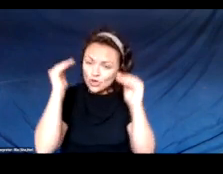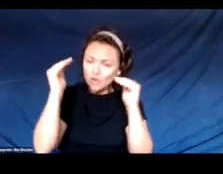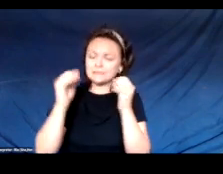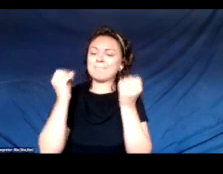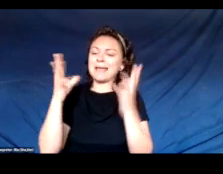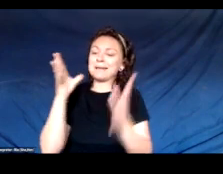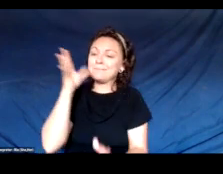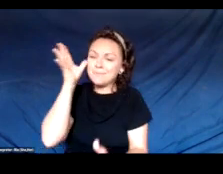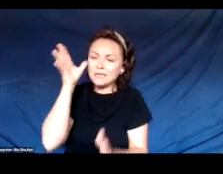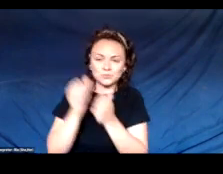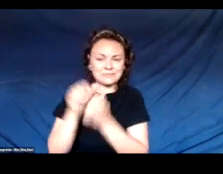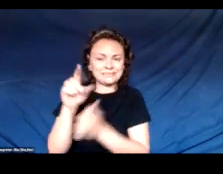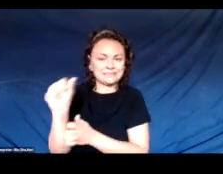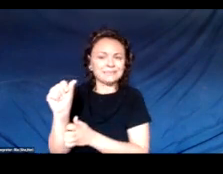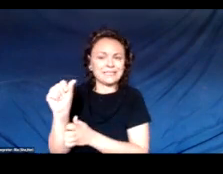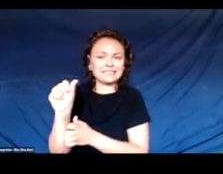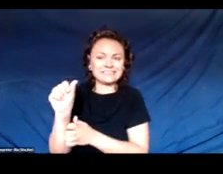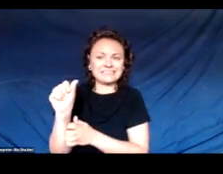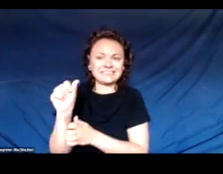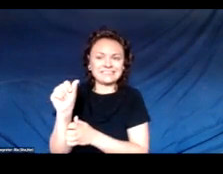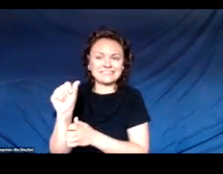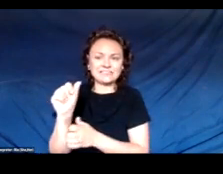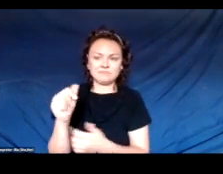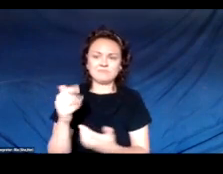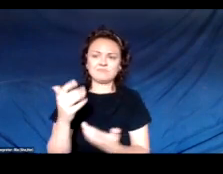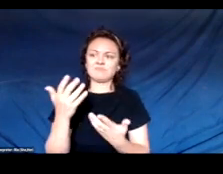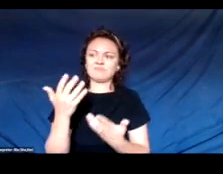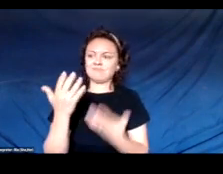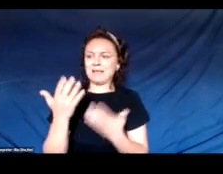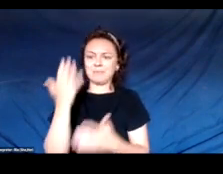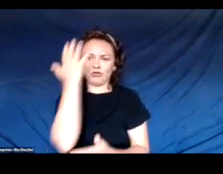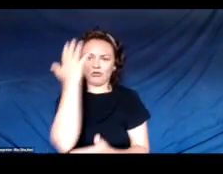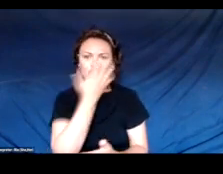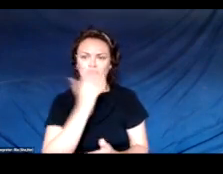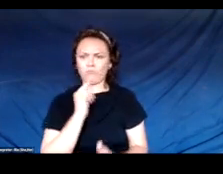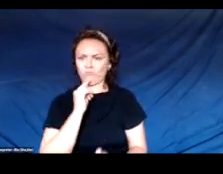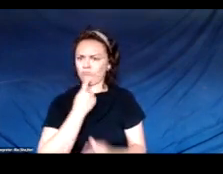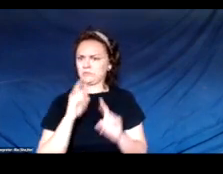even though they they may look severely different on the outside,